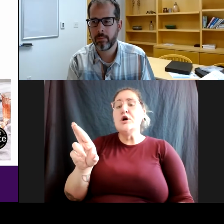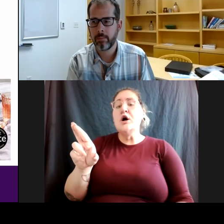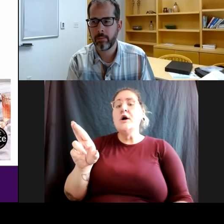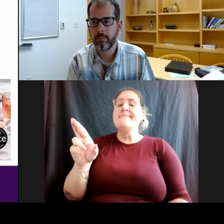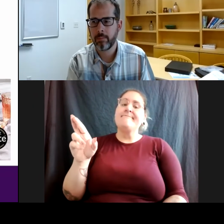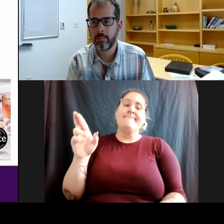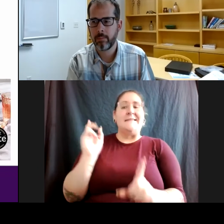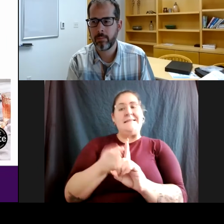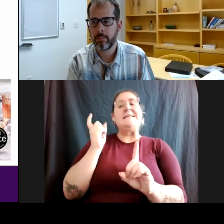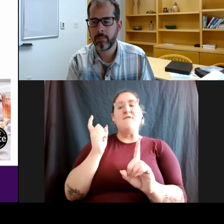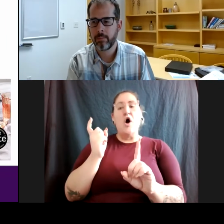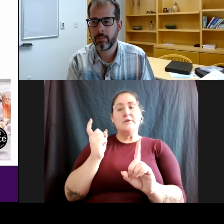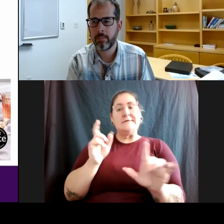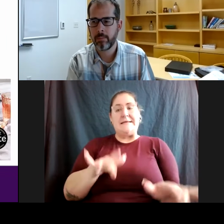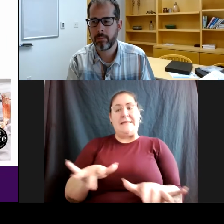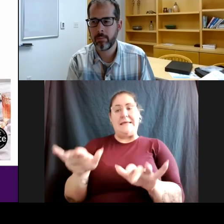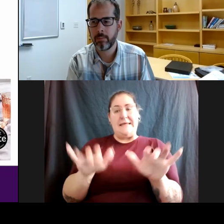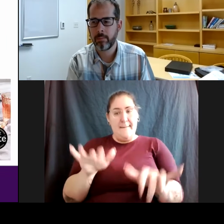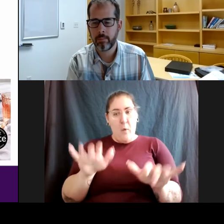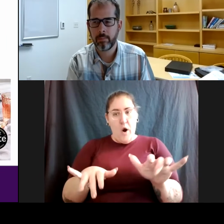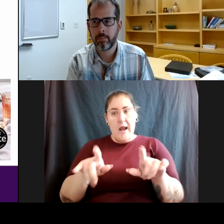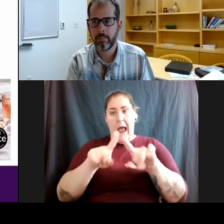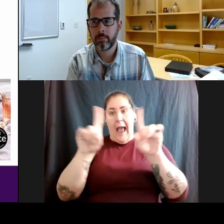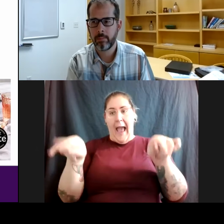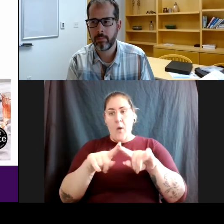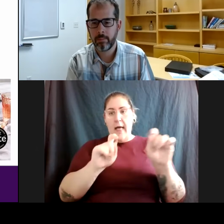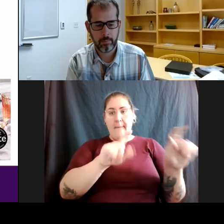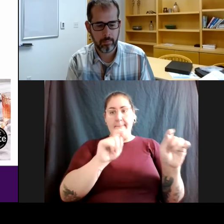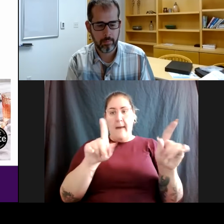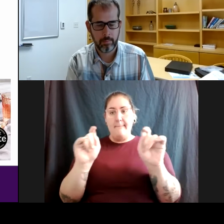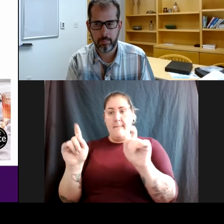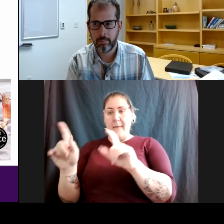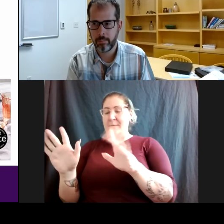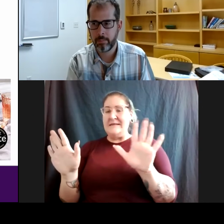for somebody who is using their keyboard at that point in time, when you see that browser